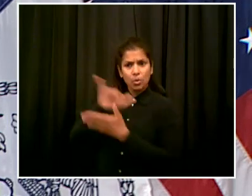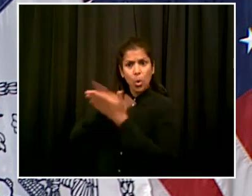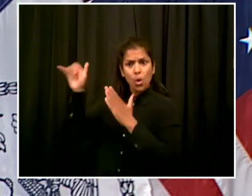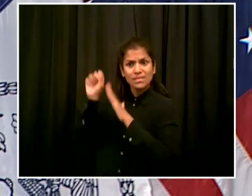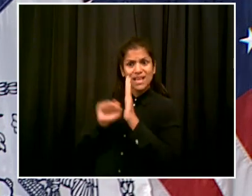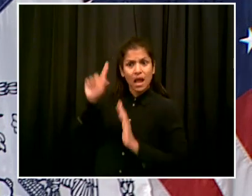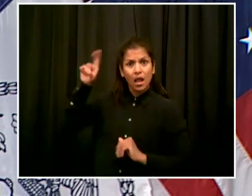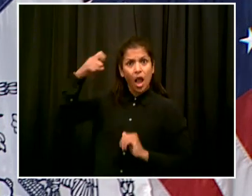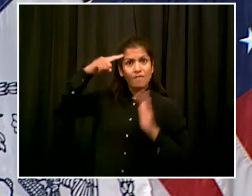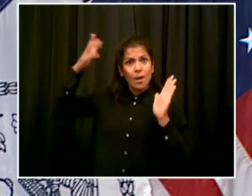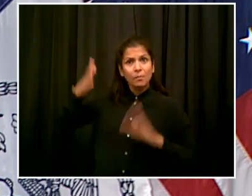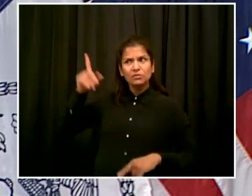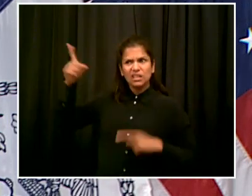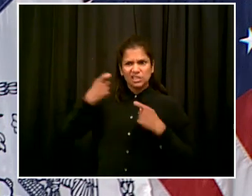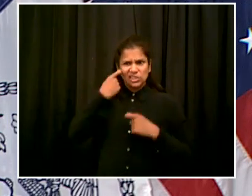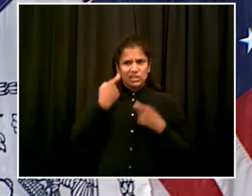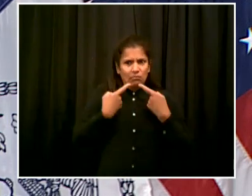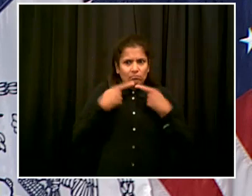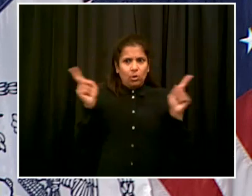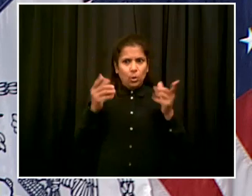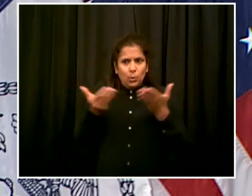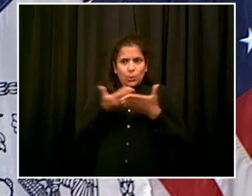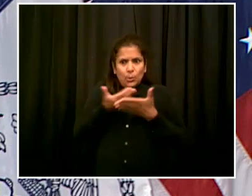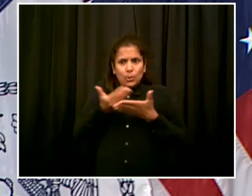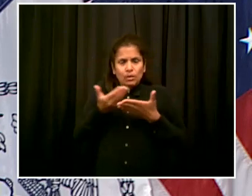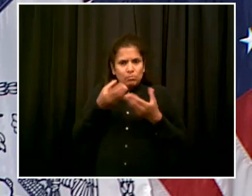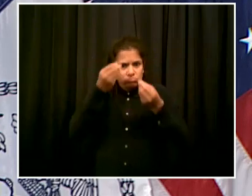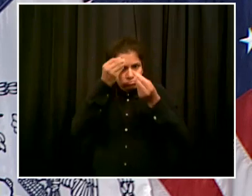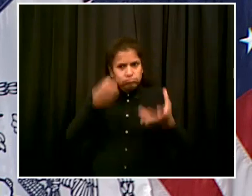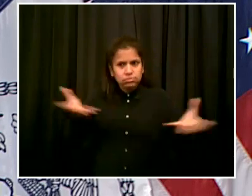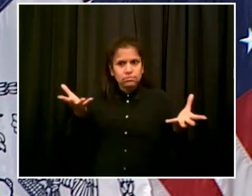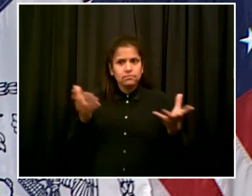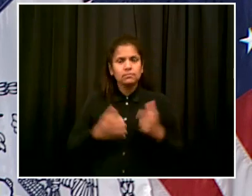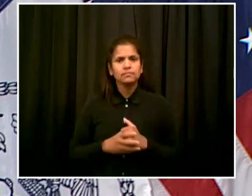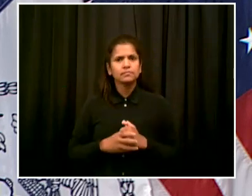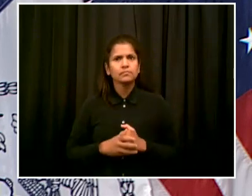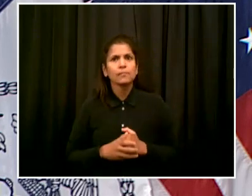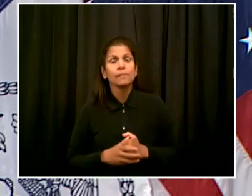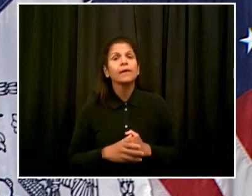TO PROCEED. IF THE METRICS KICKS UP THAT I